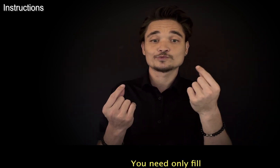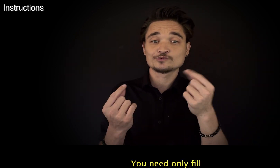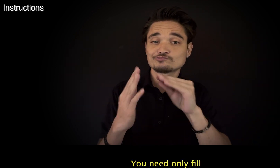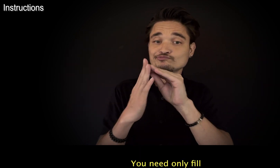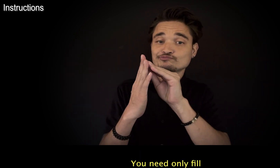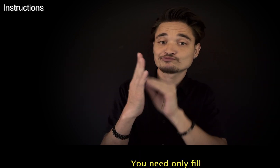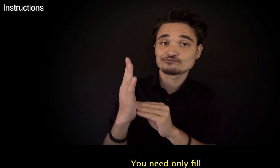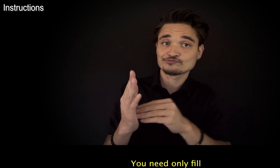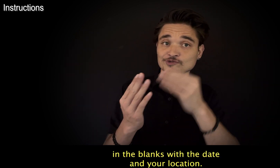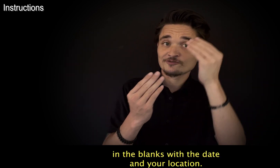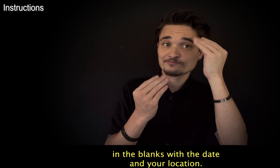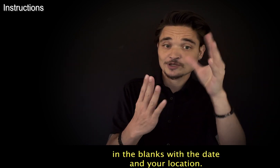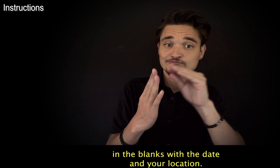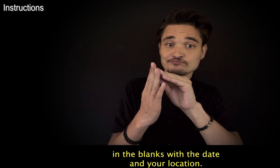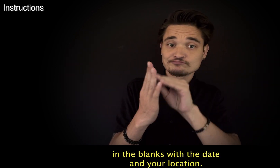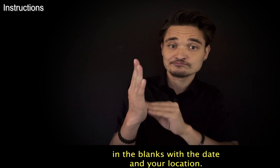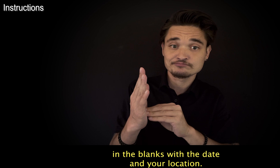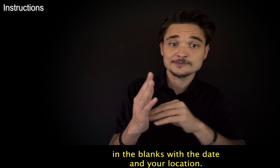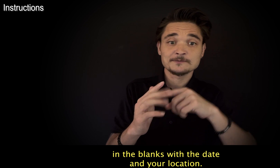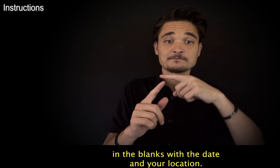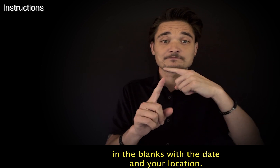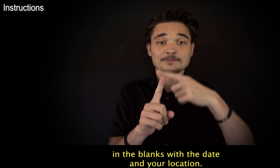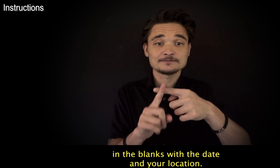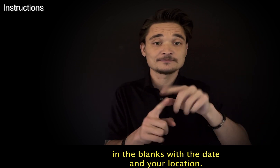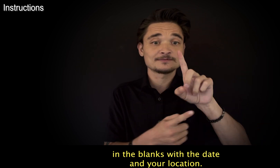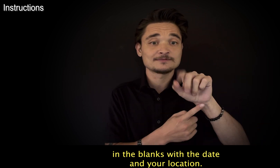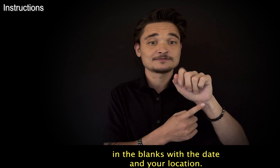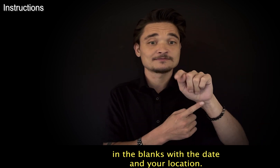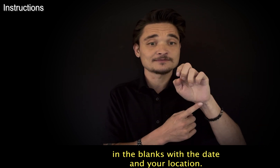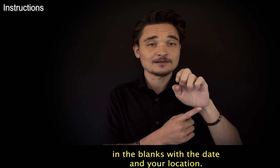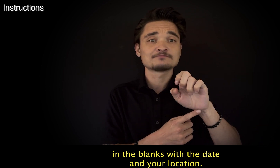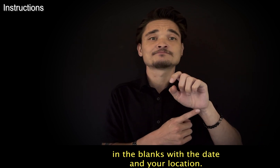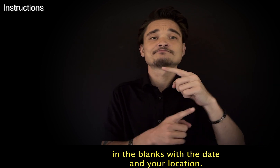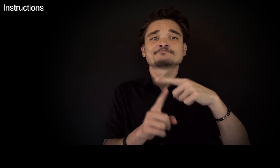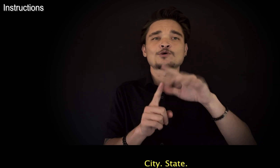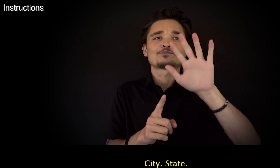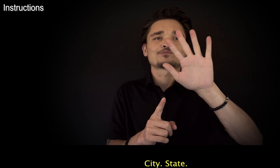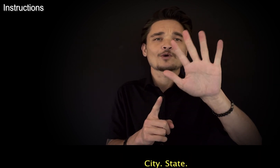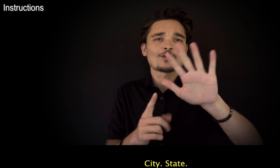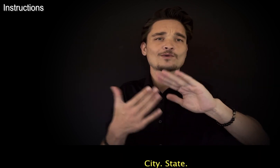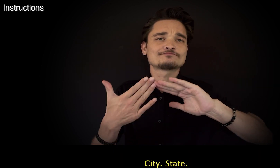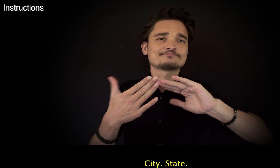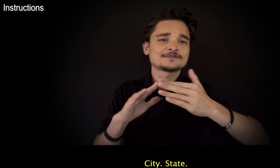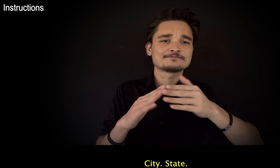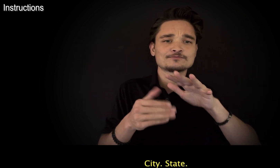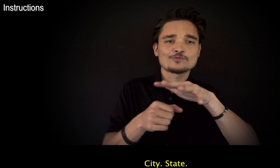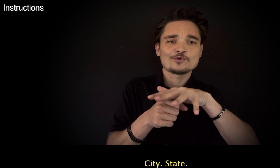You need only fill in the blanks with the date and your location. City. State.